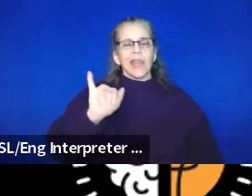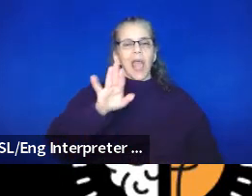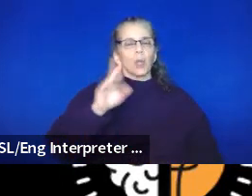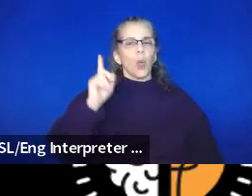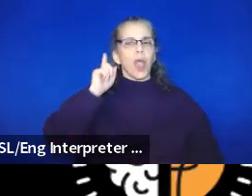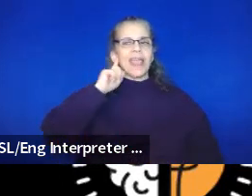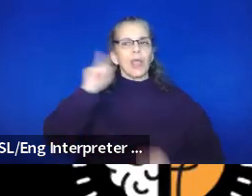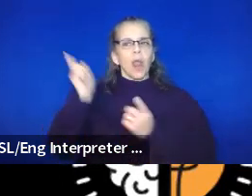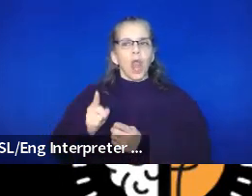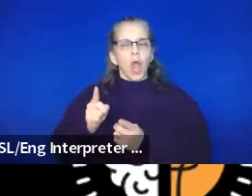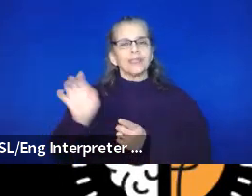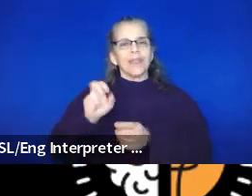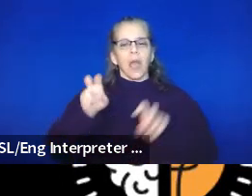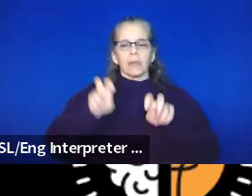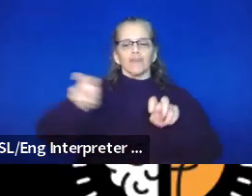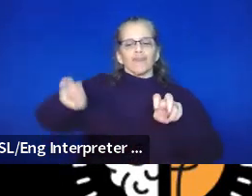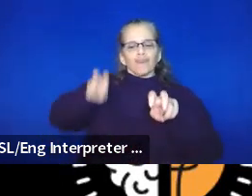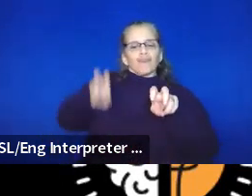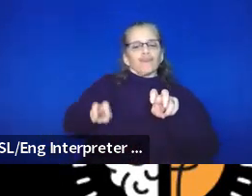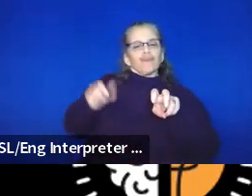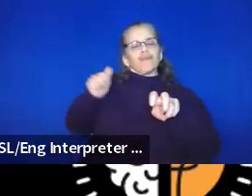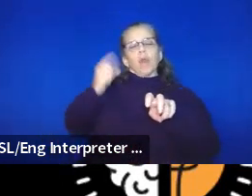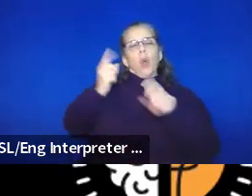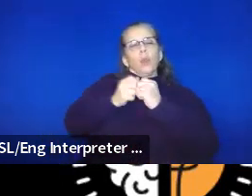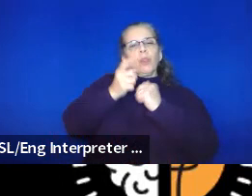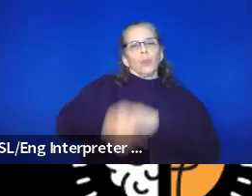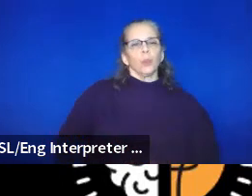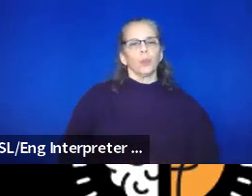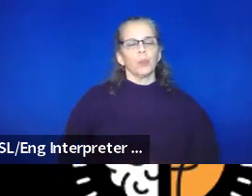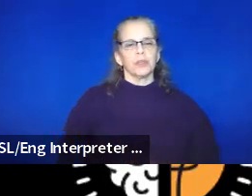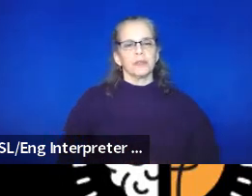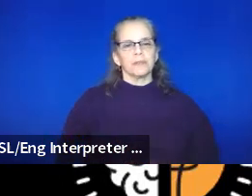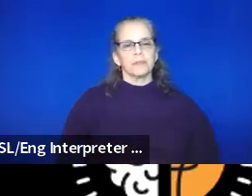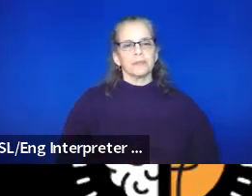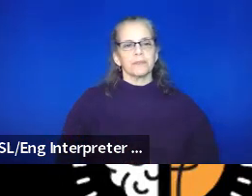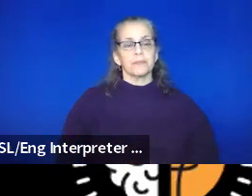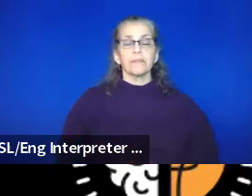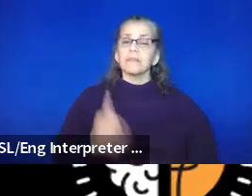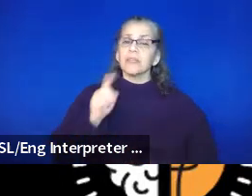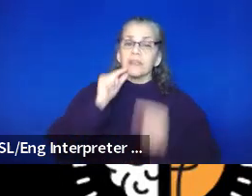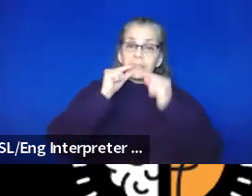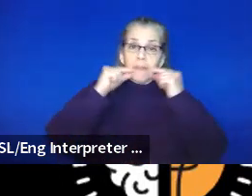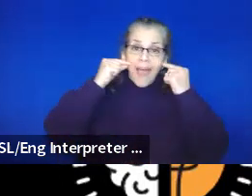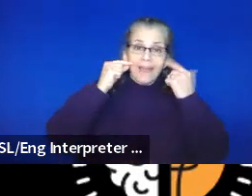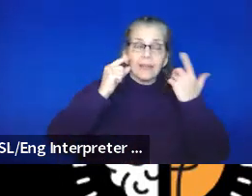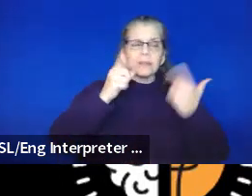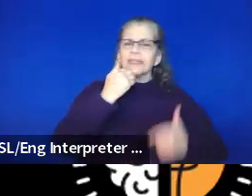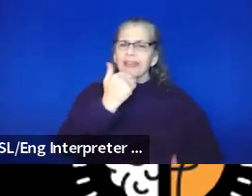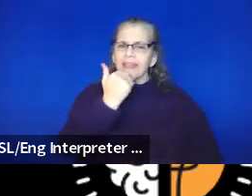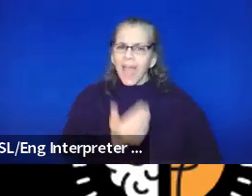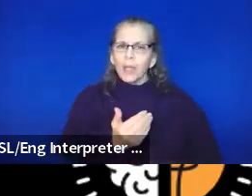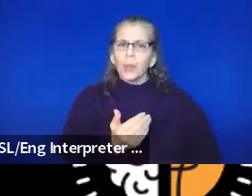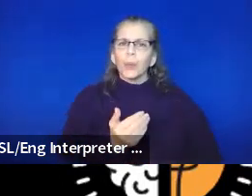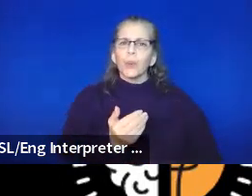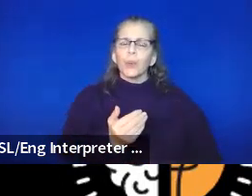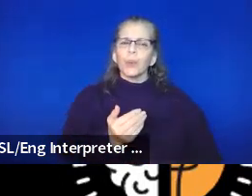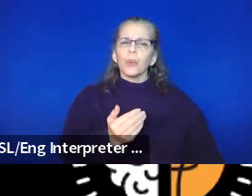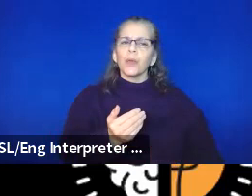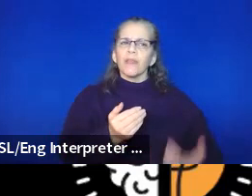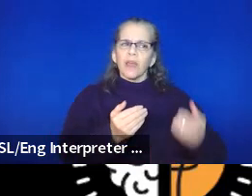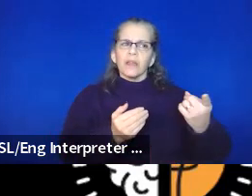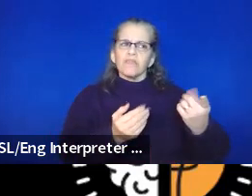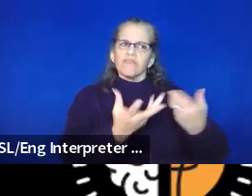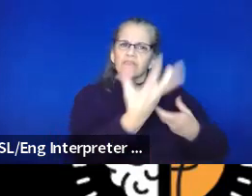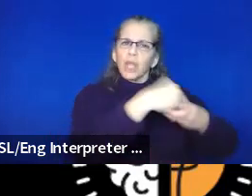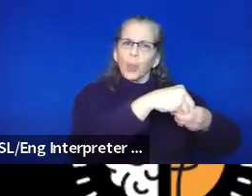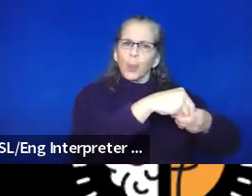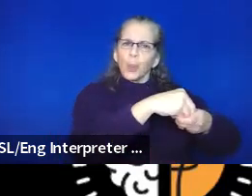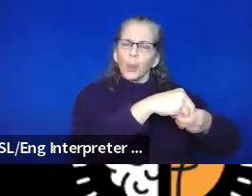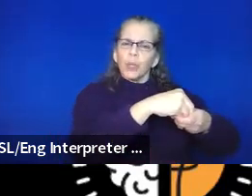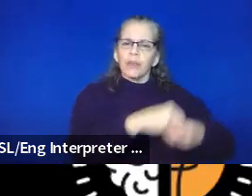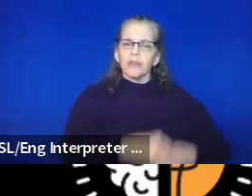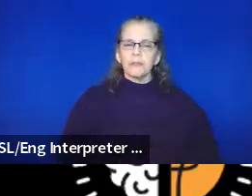Be sure to smile. Say thank you. And make people feel included.